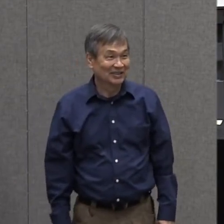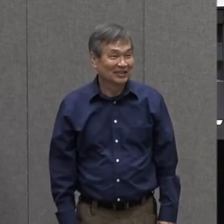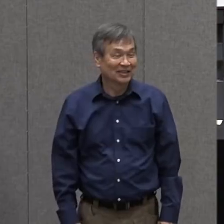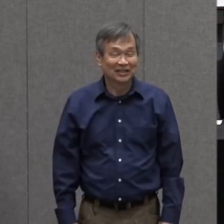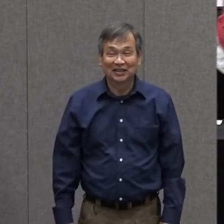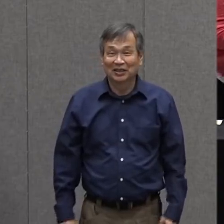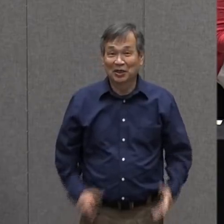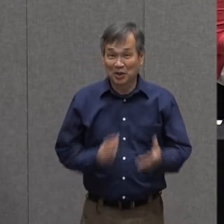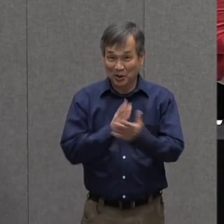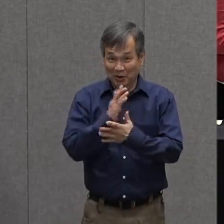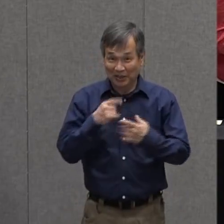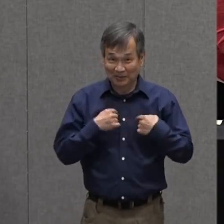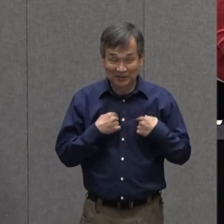All right, let's see.